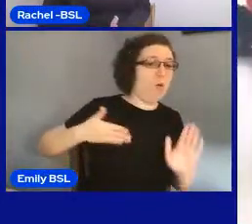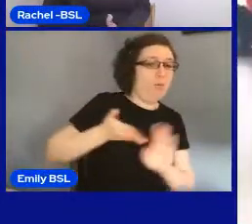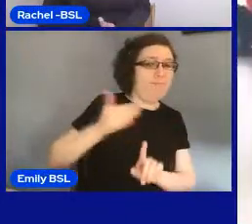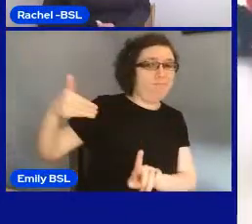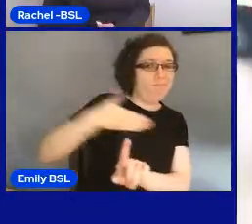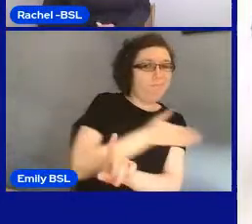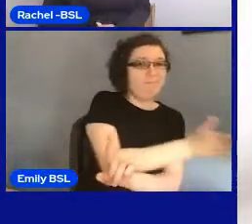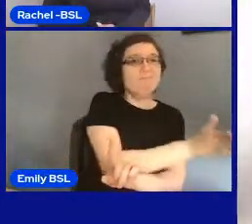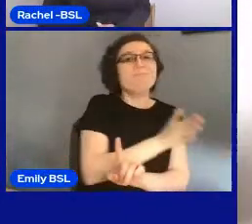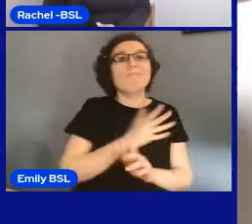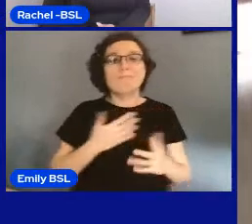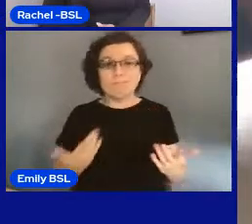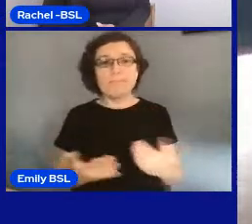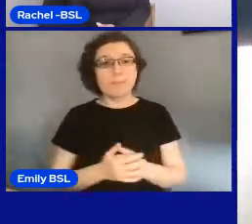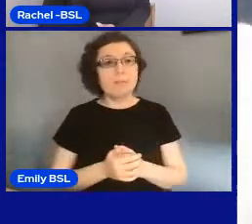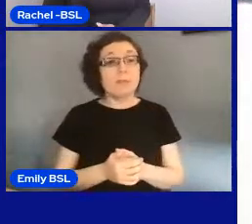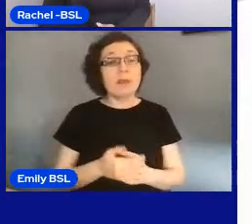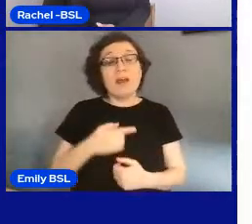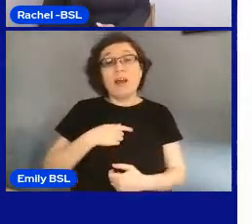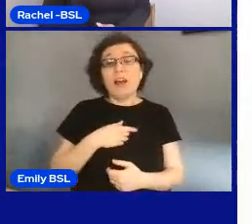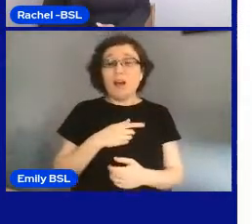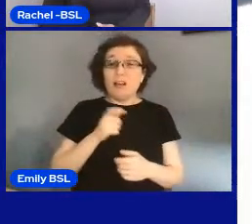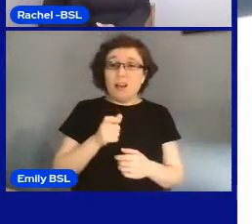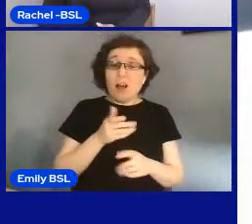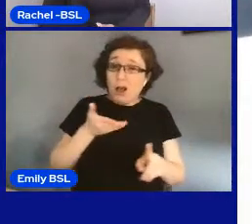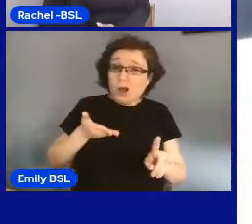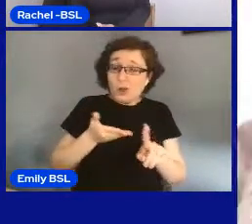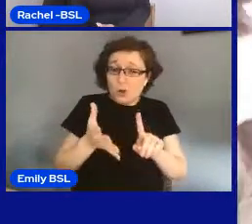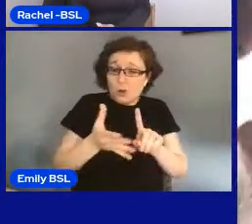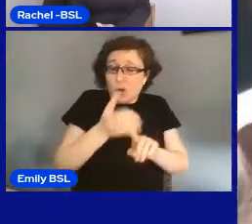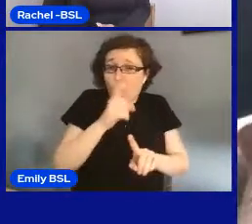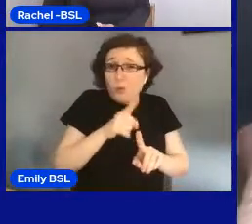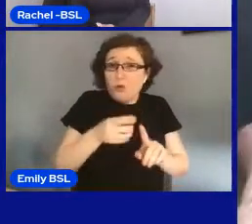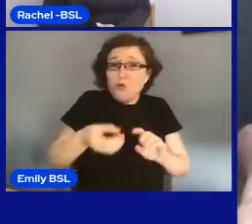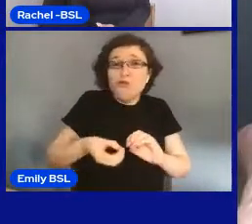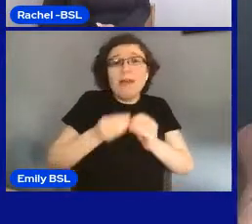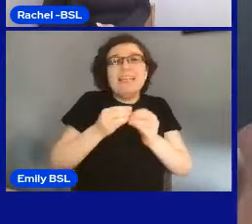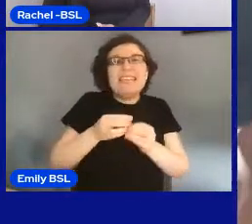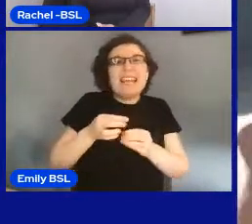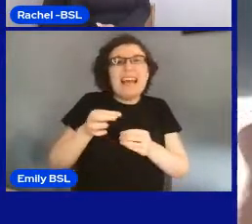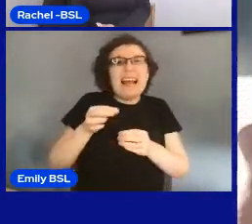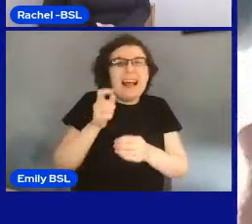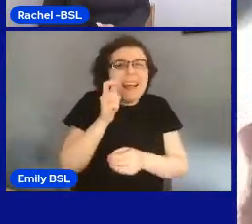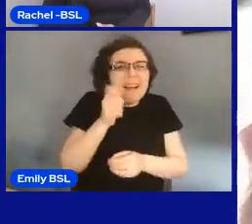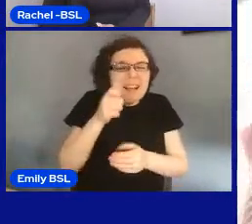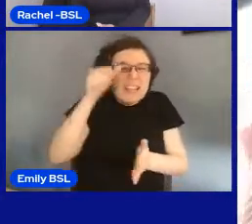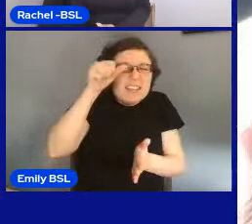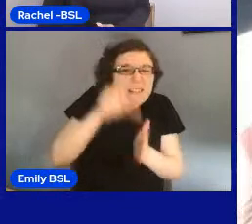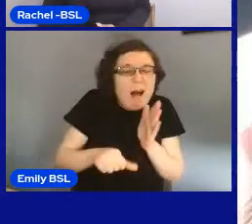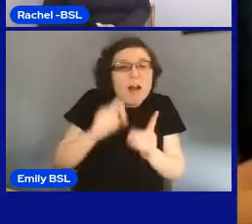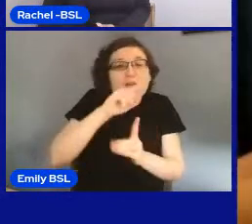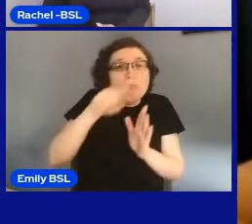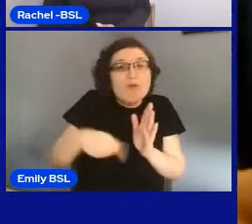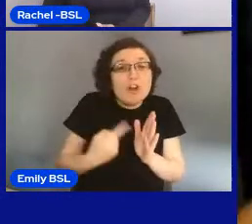want to go in, or I might want to avoid. My very small go is to create a seed of a